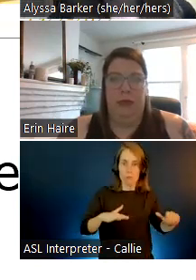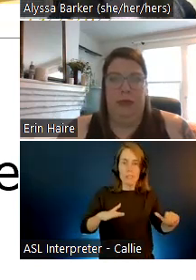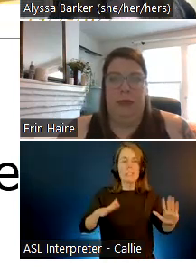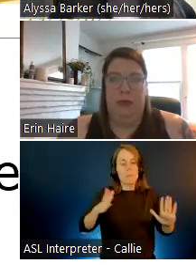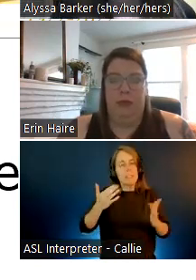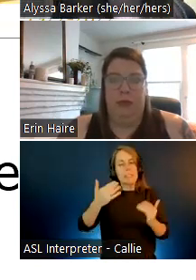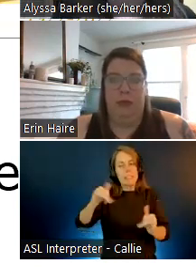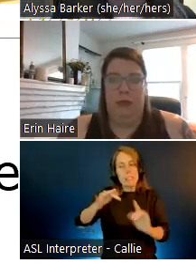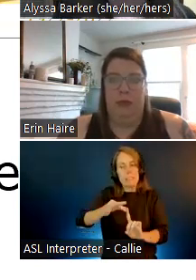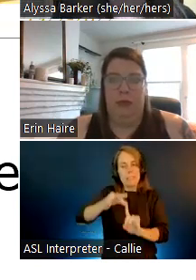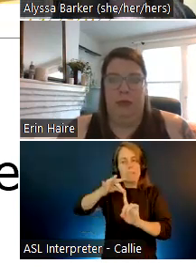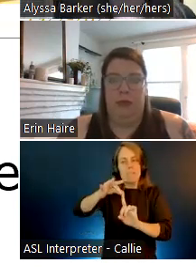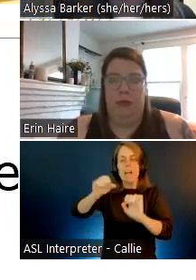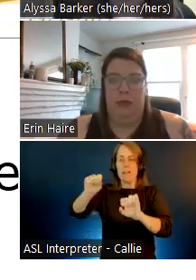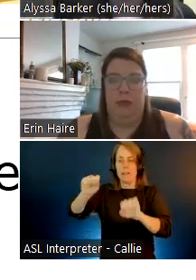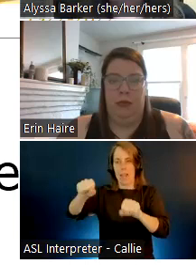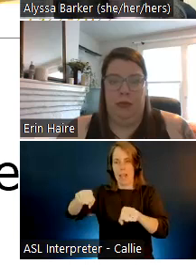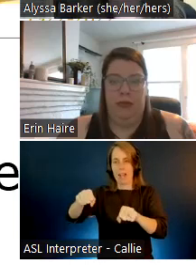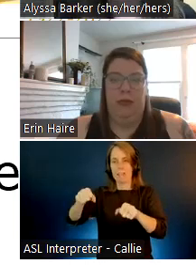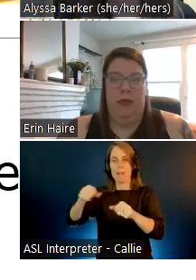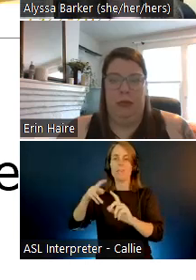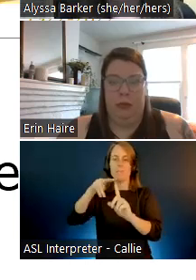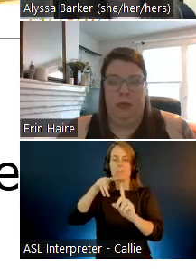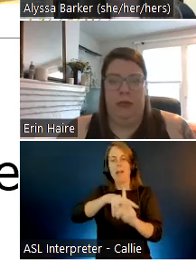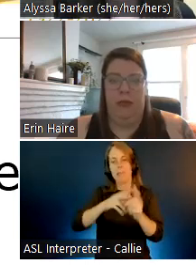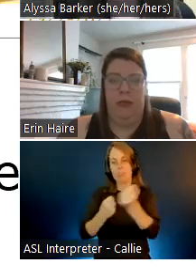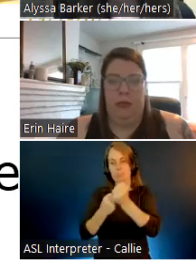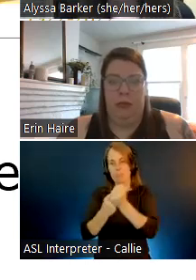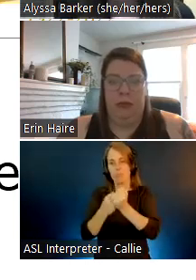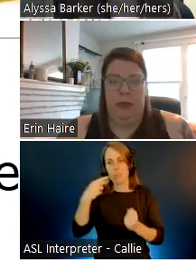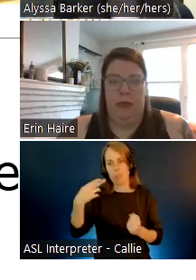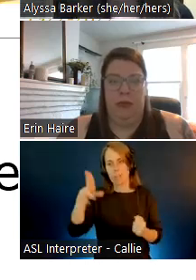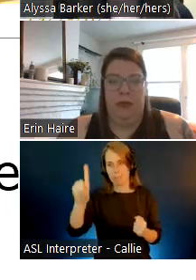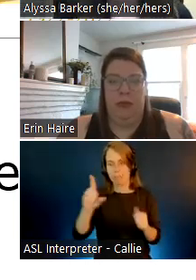now there's one more down there and that's retaliation um the retaliation section of the